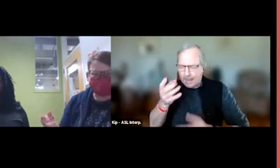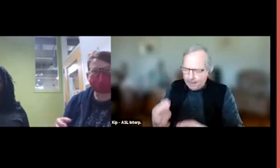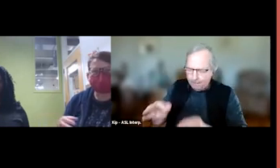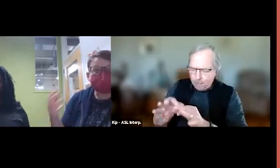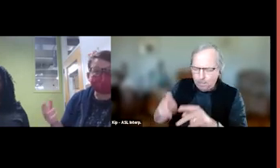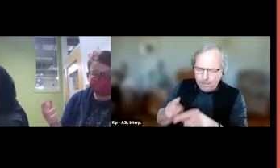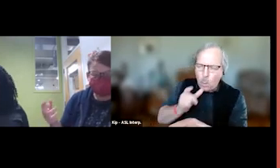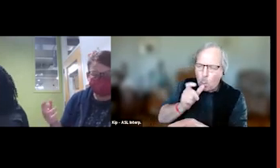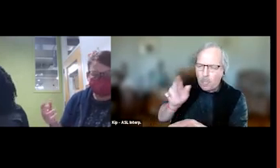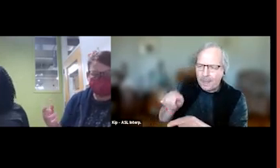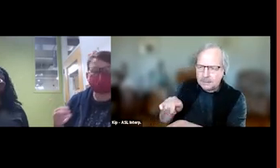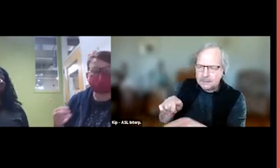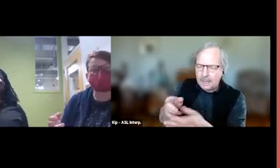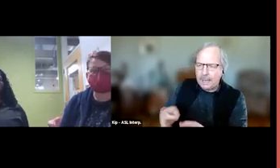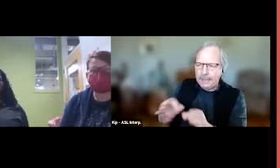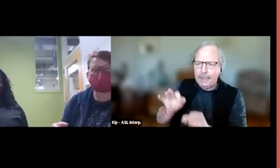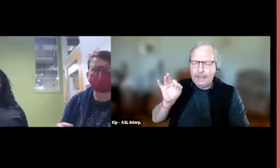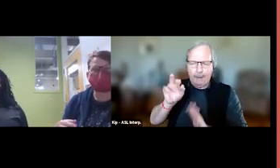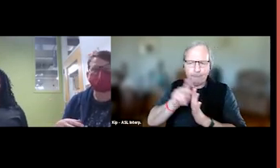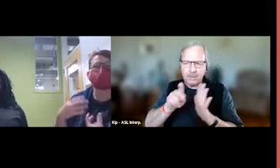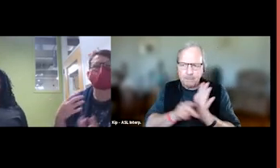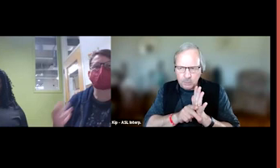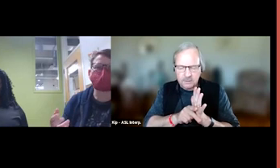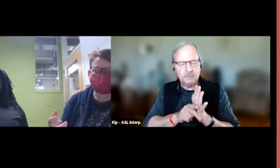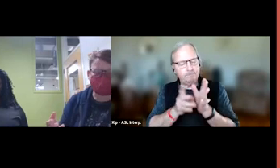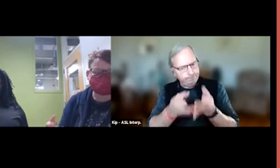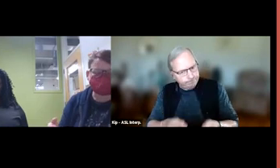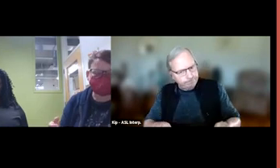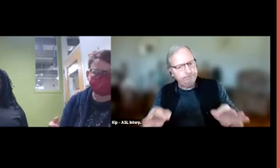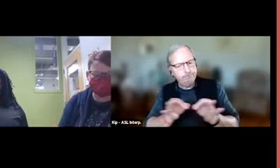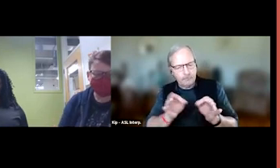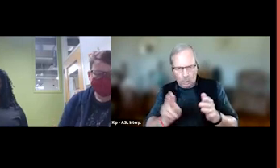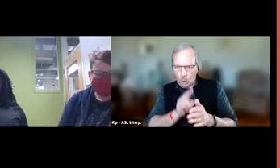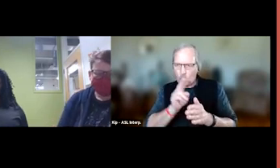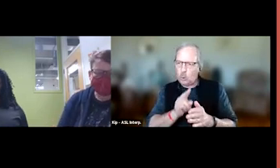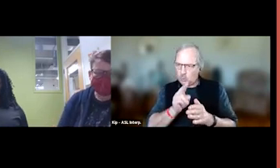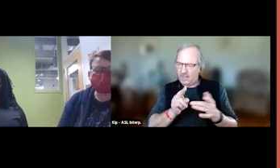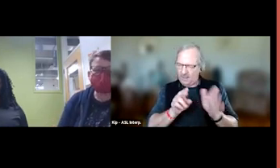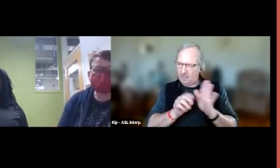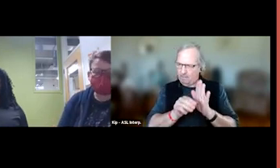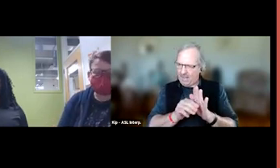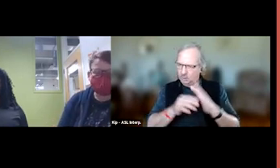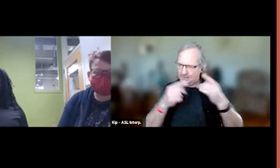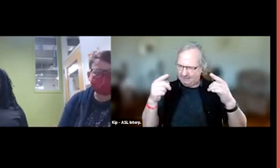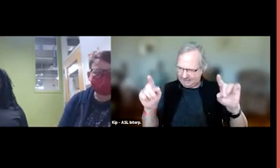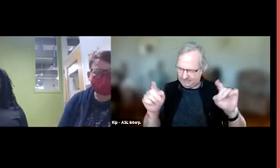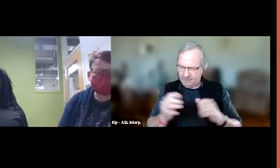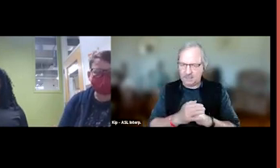and what the key principles are is really essential to utilizing this model successfully. It's really a process of knowing